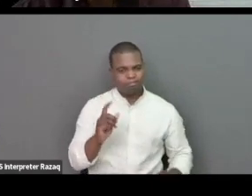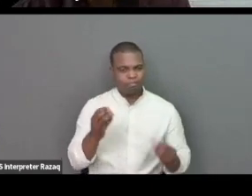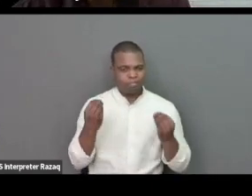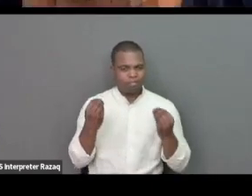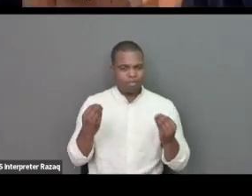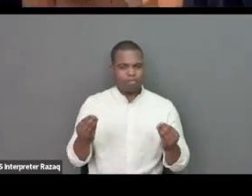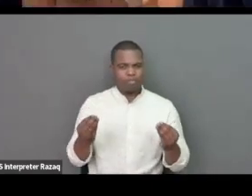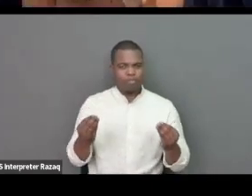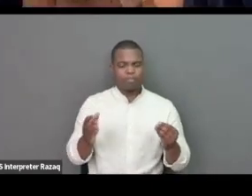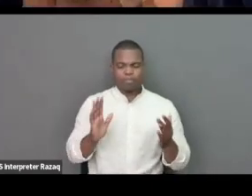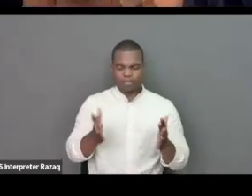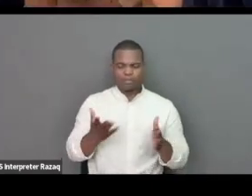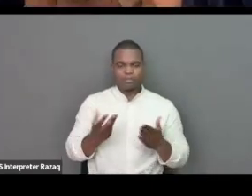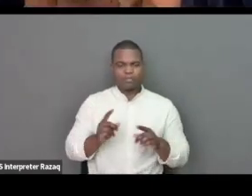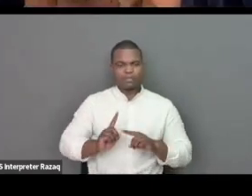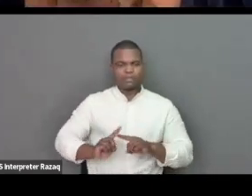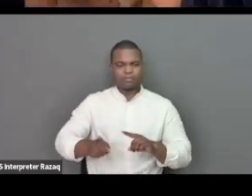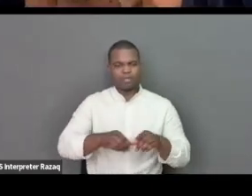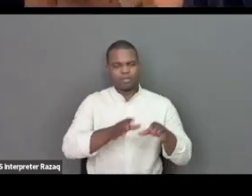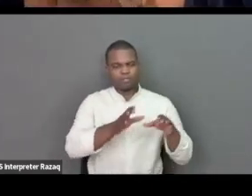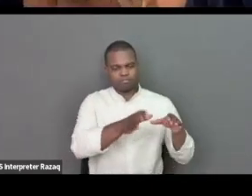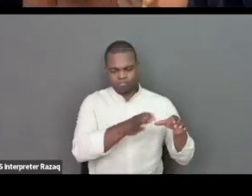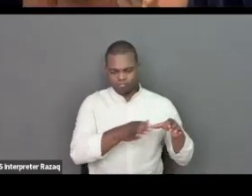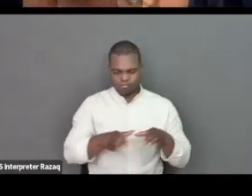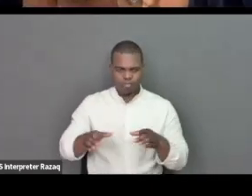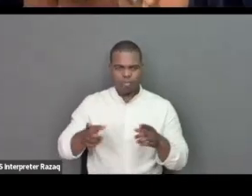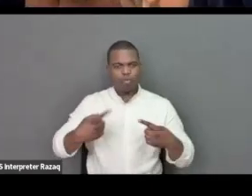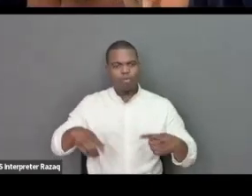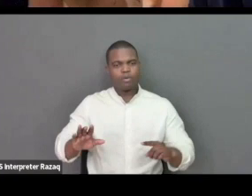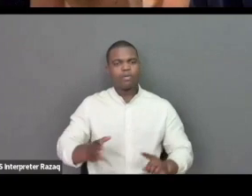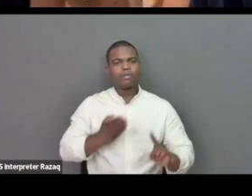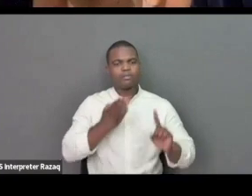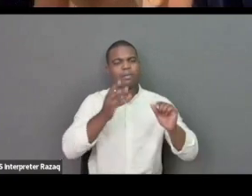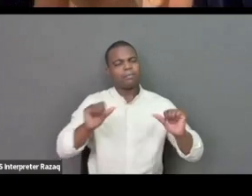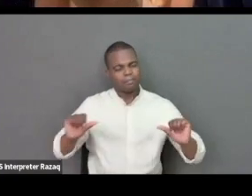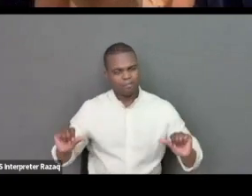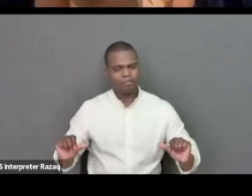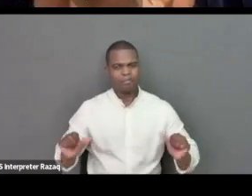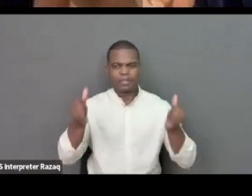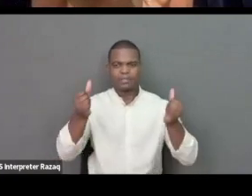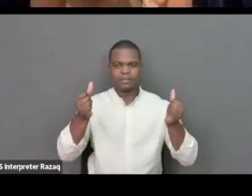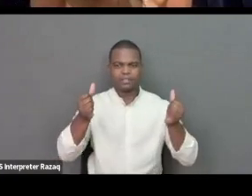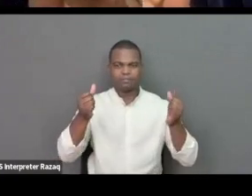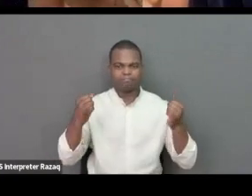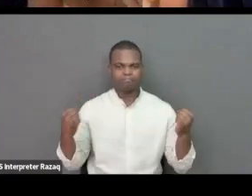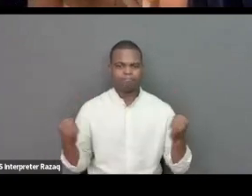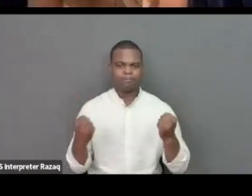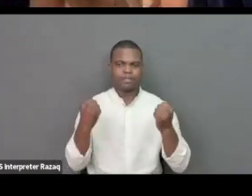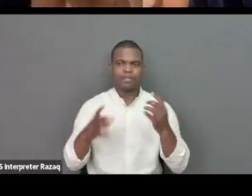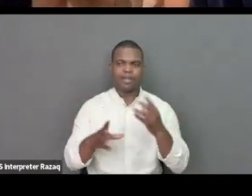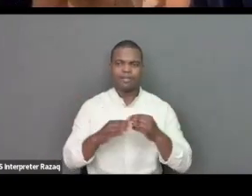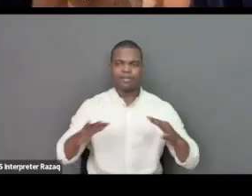their best and create one. >> SUSANNA LAURIN: We haven't really researched that. We have no user data on what is the best